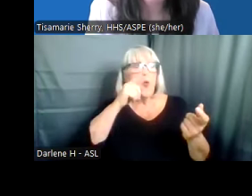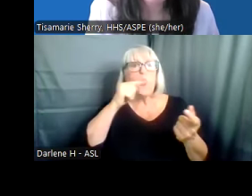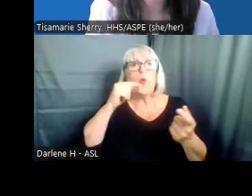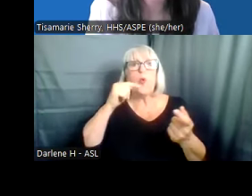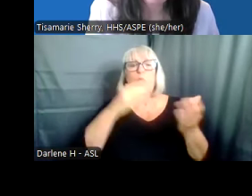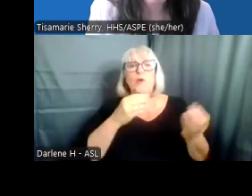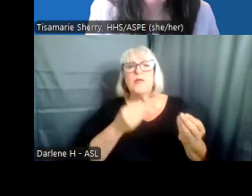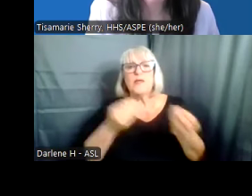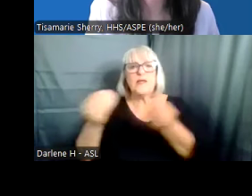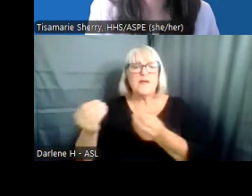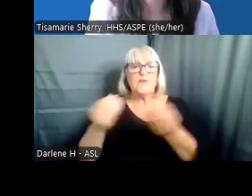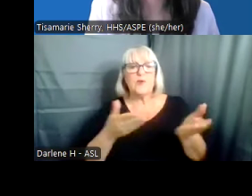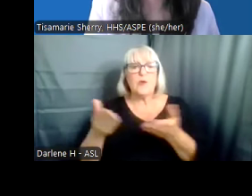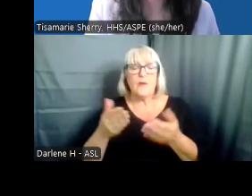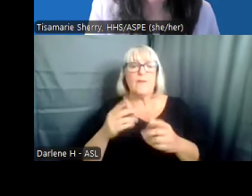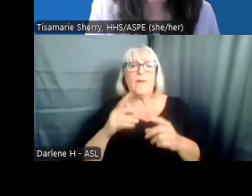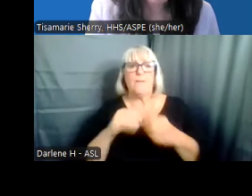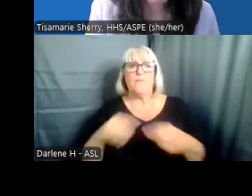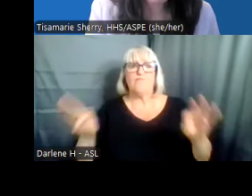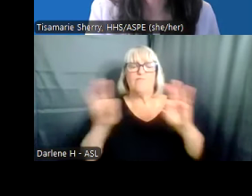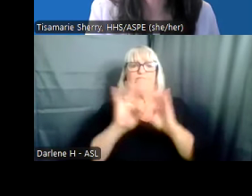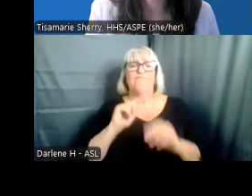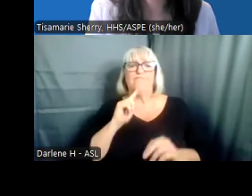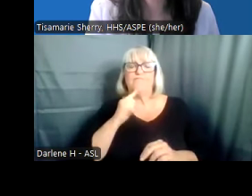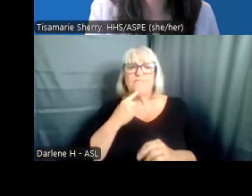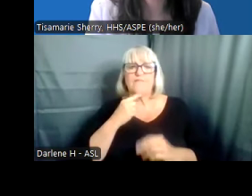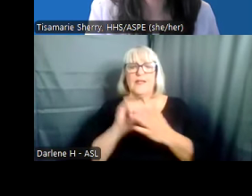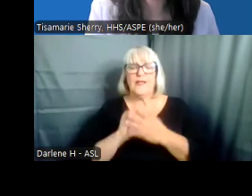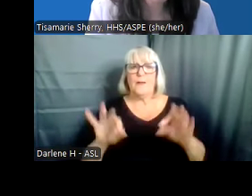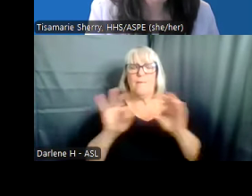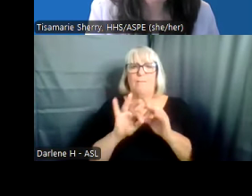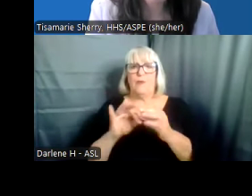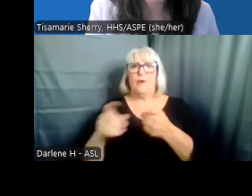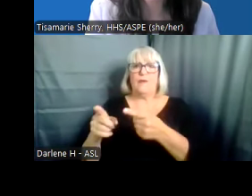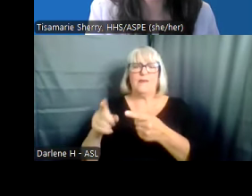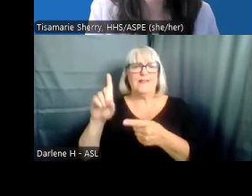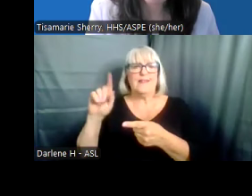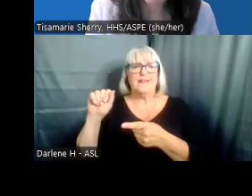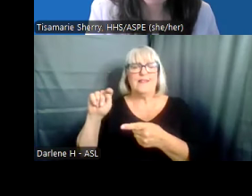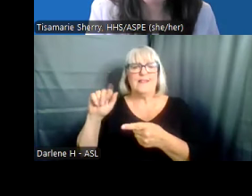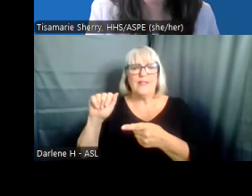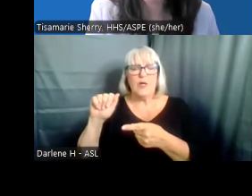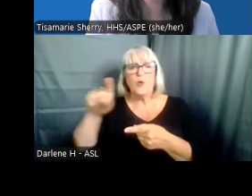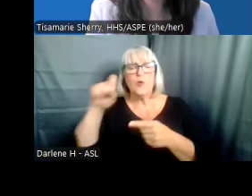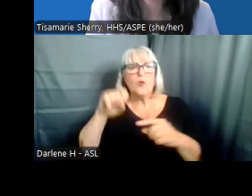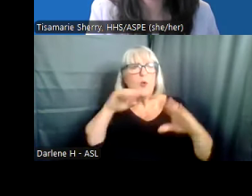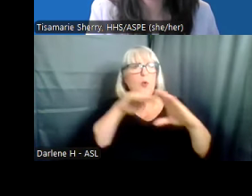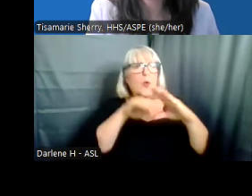And critically, it's an important source of data as we assess the availability and adequacy of the workforce.